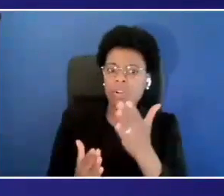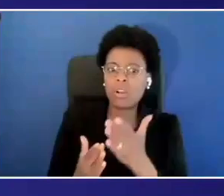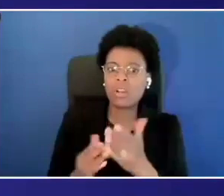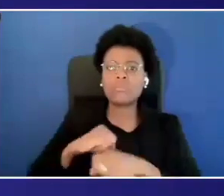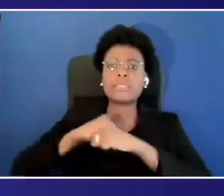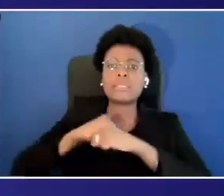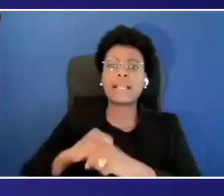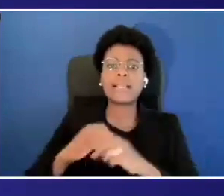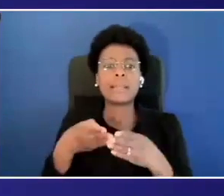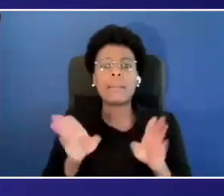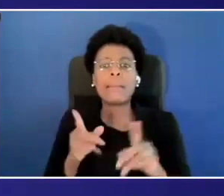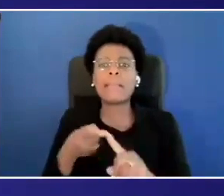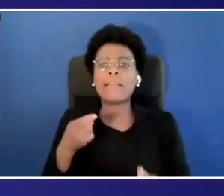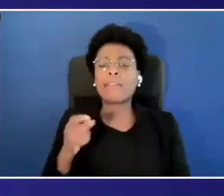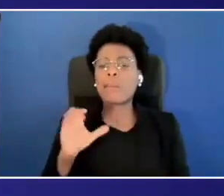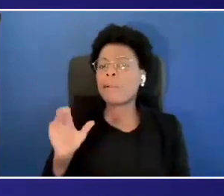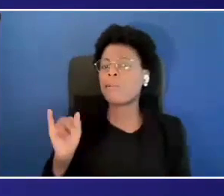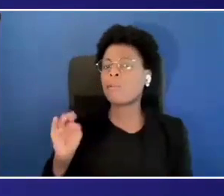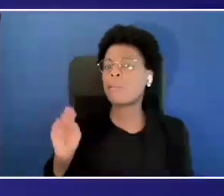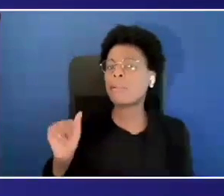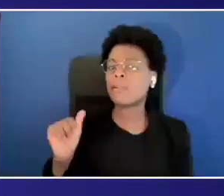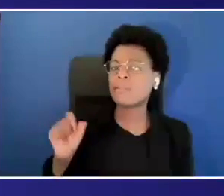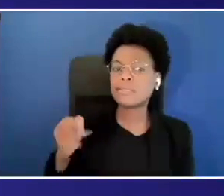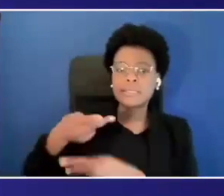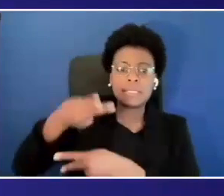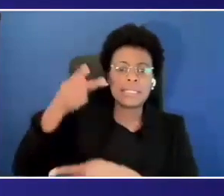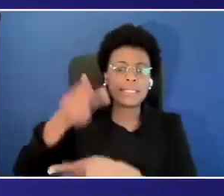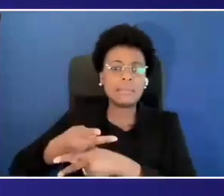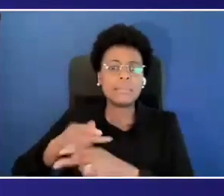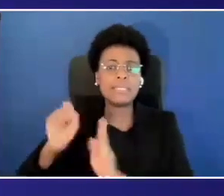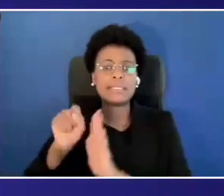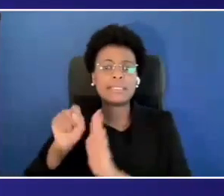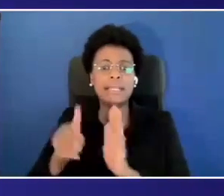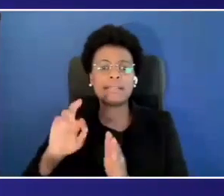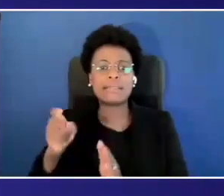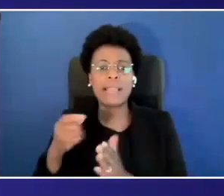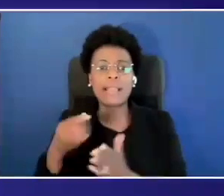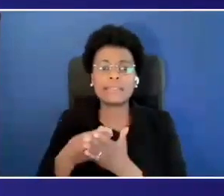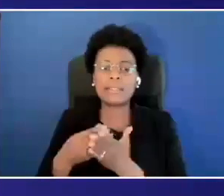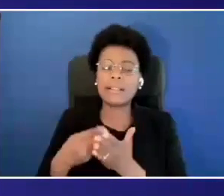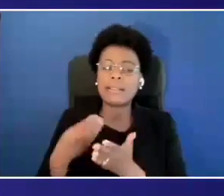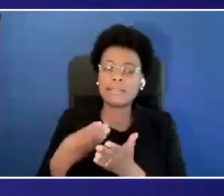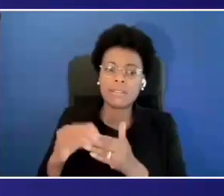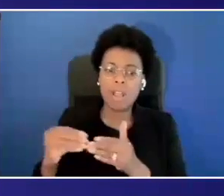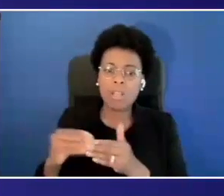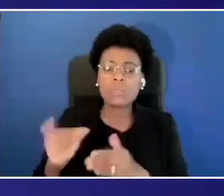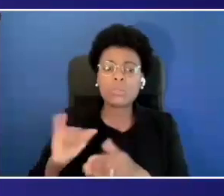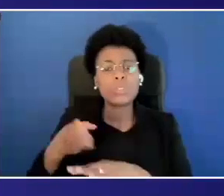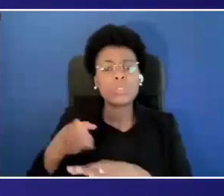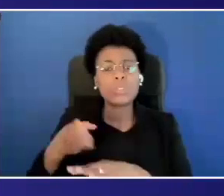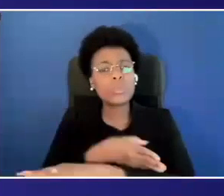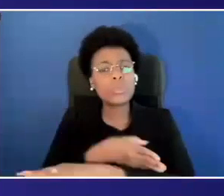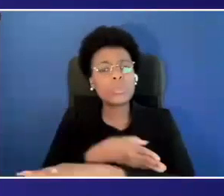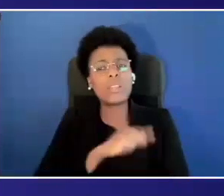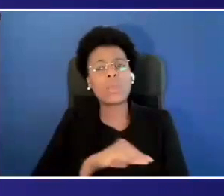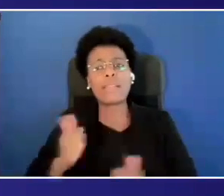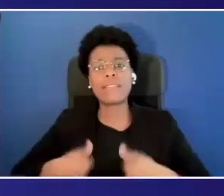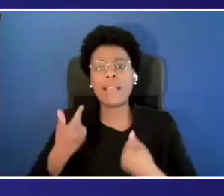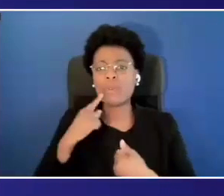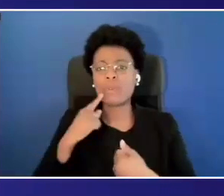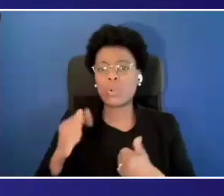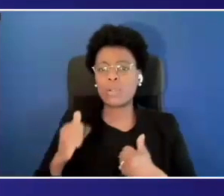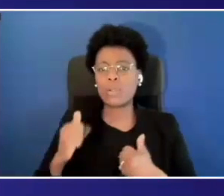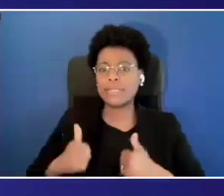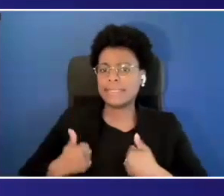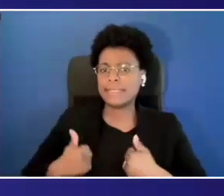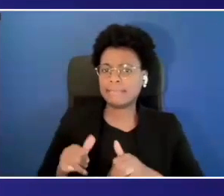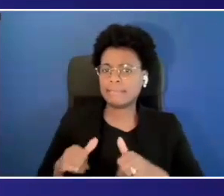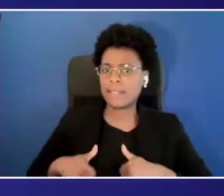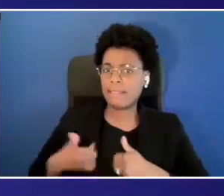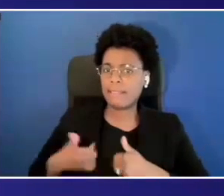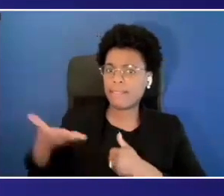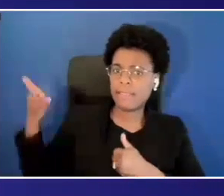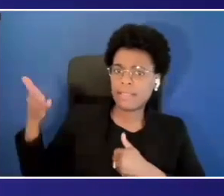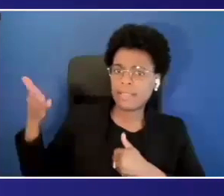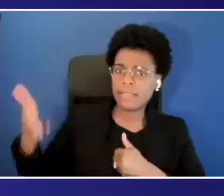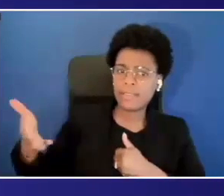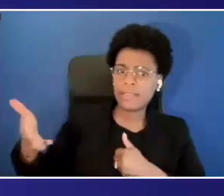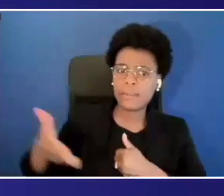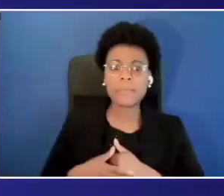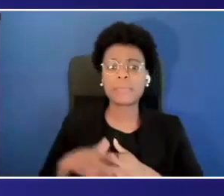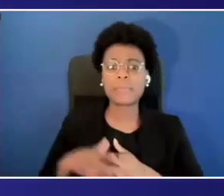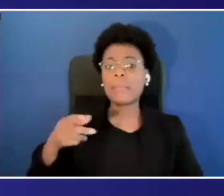Preserving state tax dollars and improving the quality of life for Missouri citizens. And PSLF works because of income driven repayment.